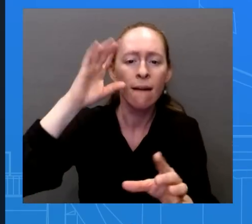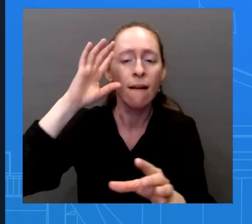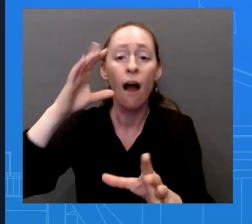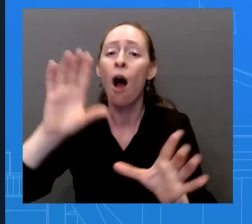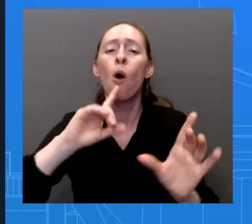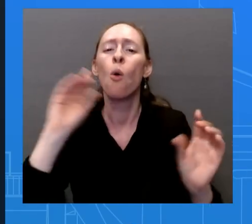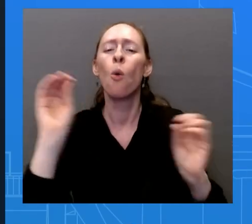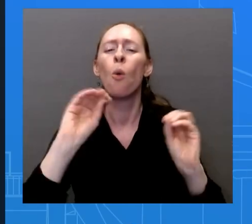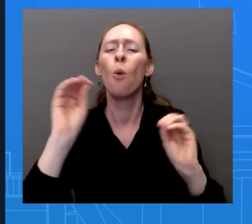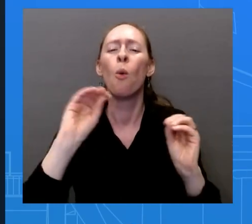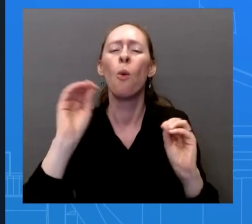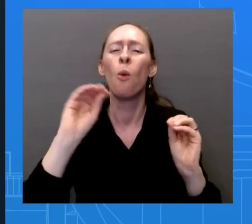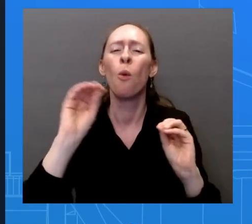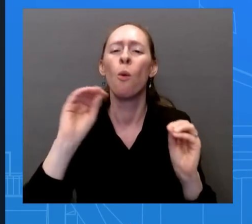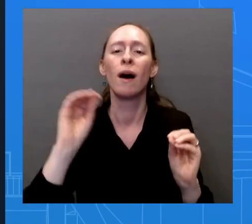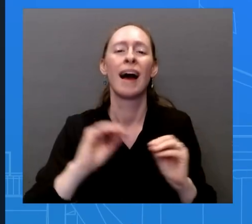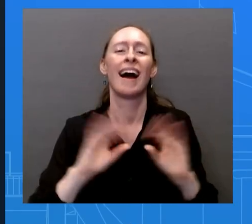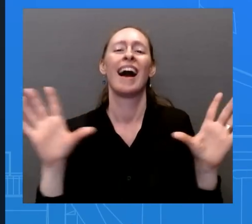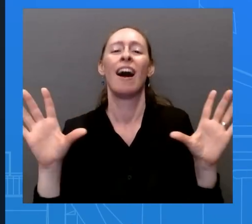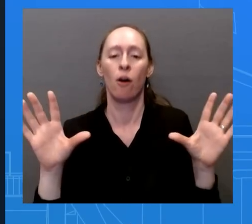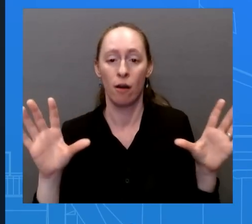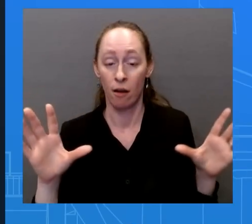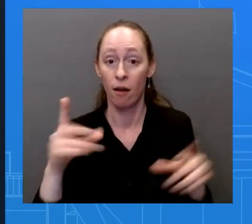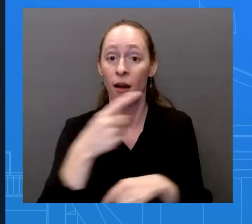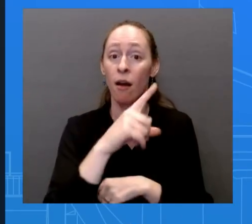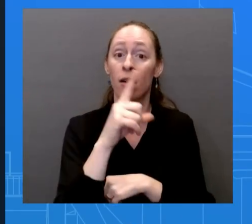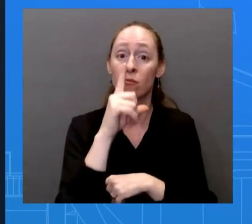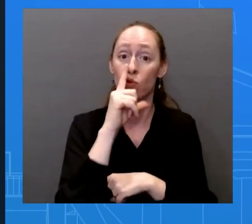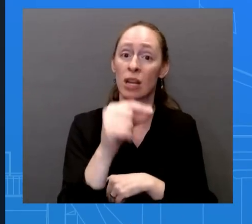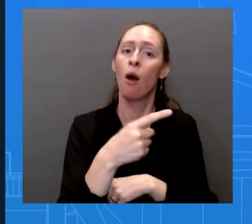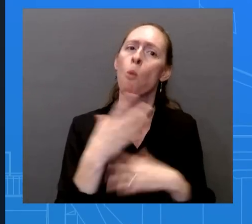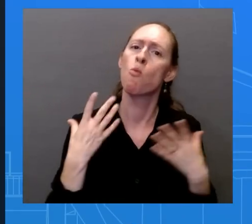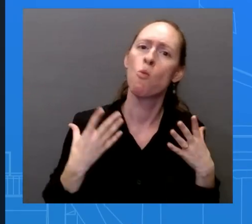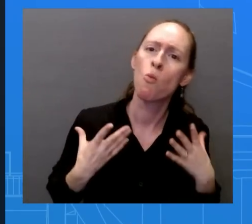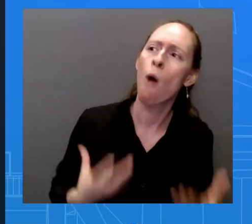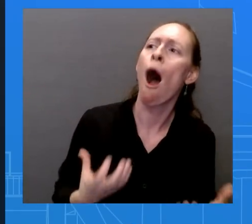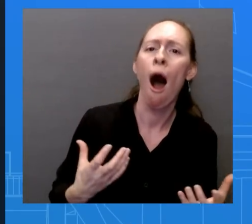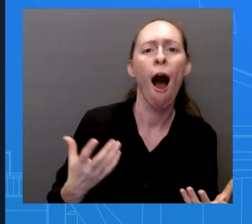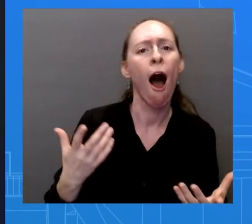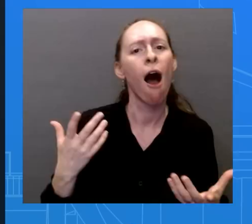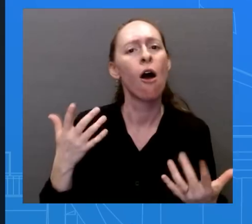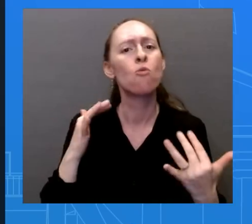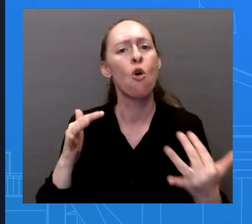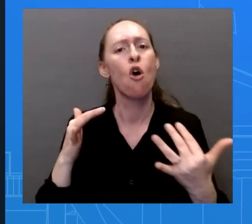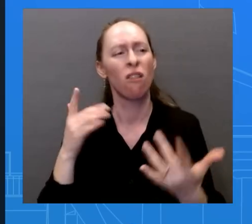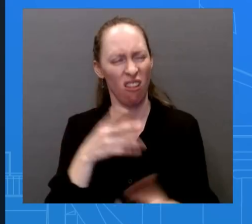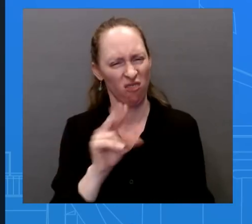the onslaught and the atrocities. So he could stop, again, this war today. This is a war that he started,